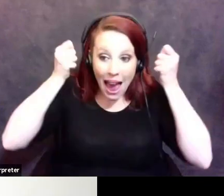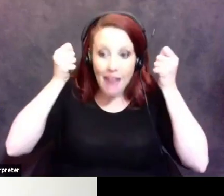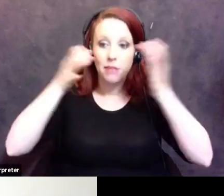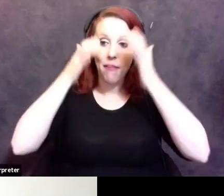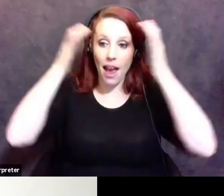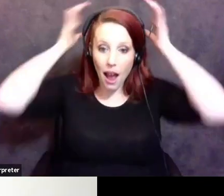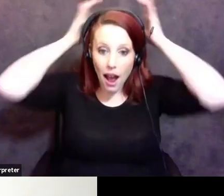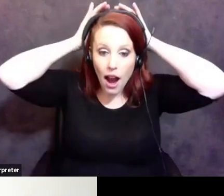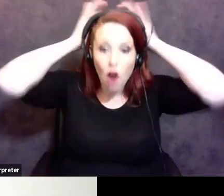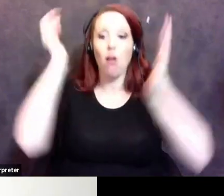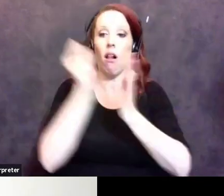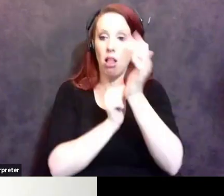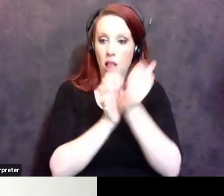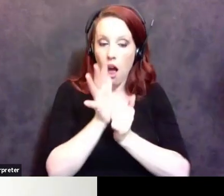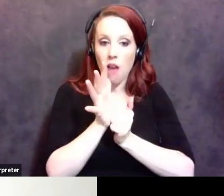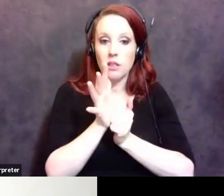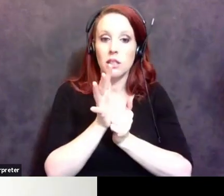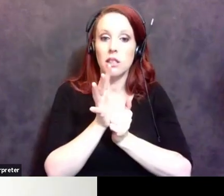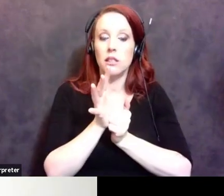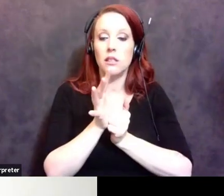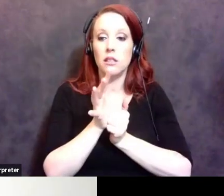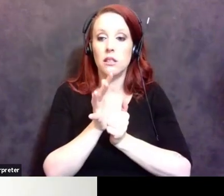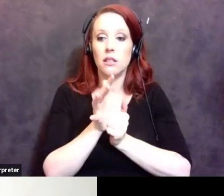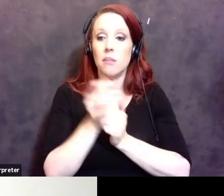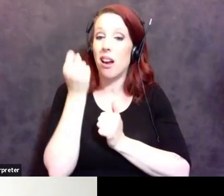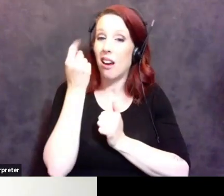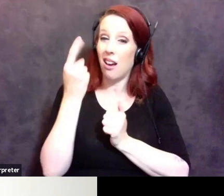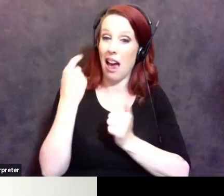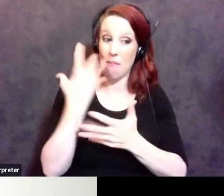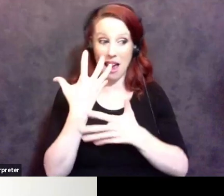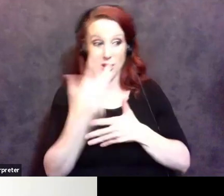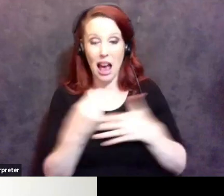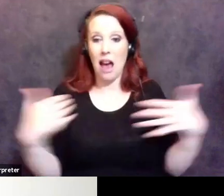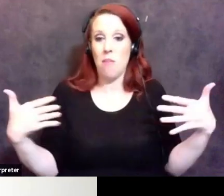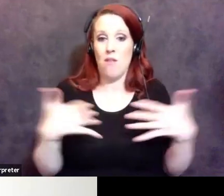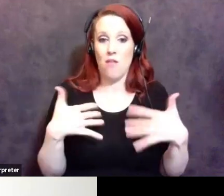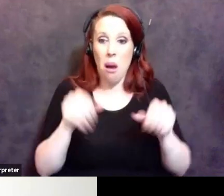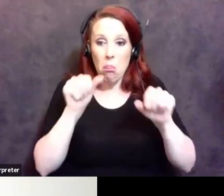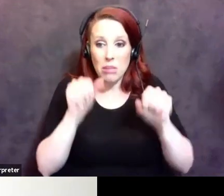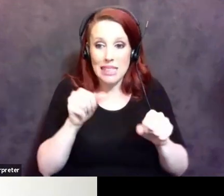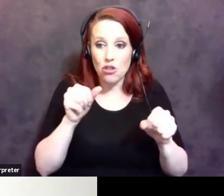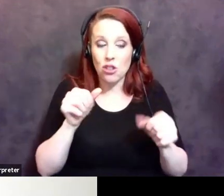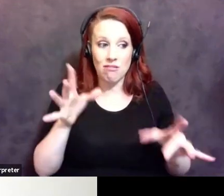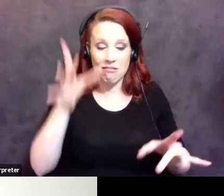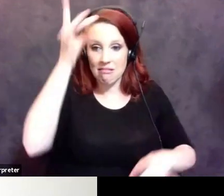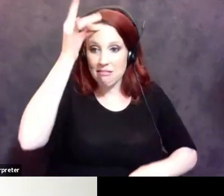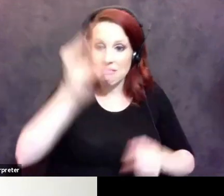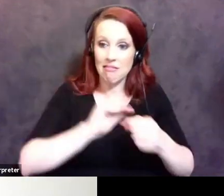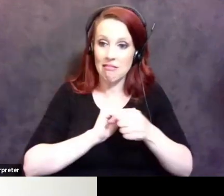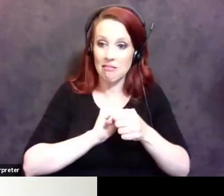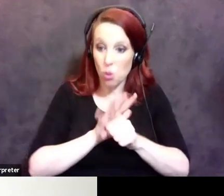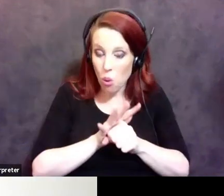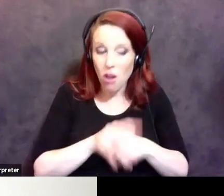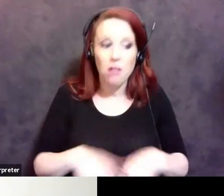my gloves, and I am not only afraid of the risks of potentially contracting COVID, and